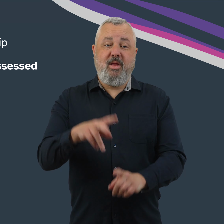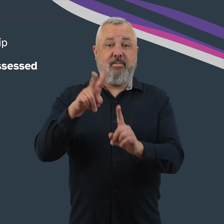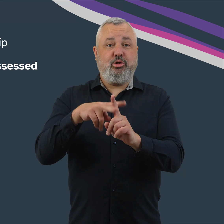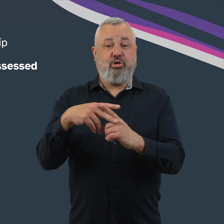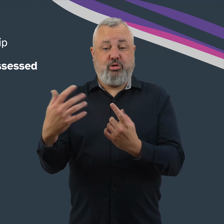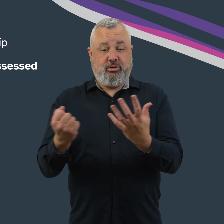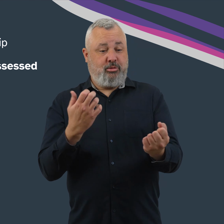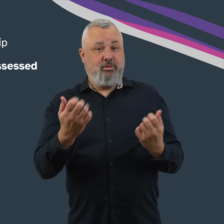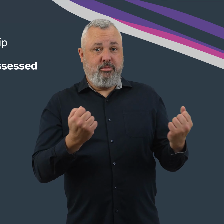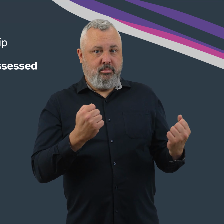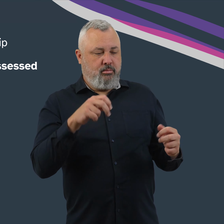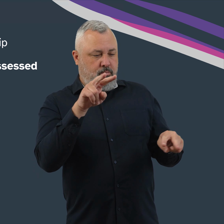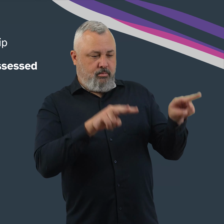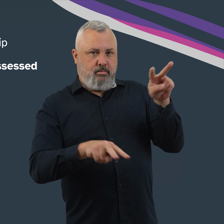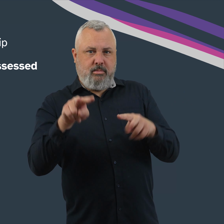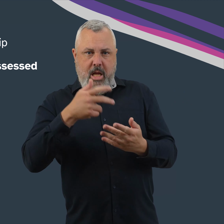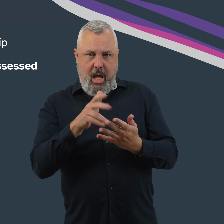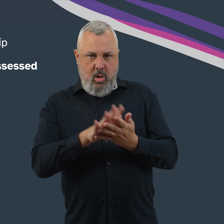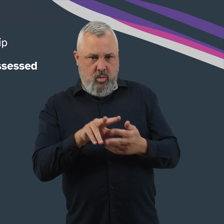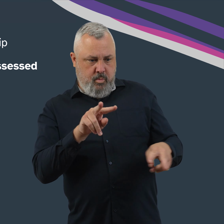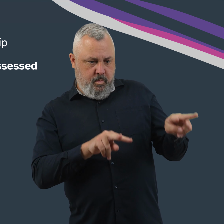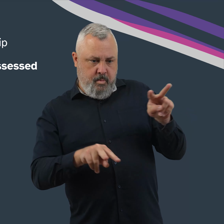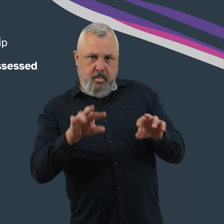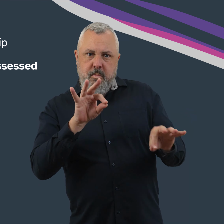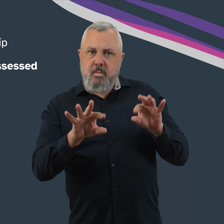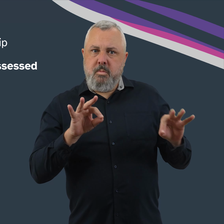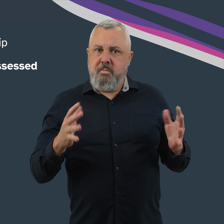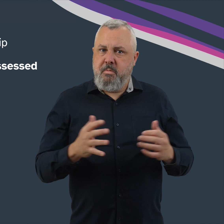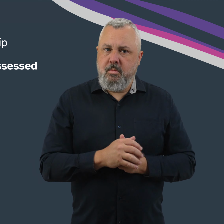How applications will be assessed